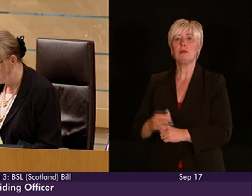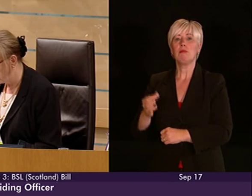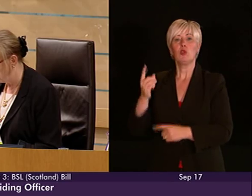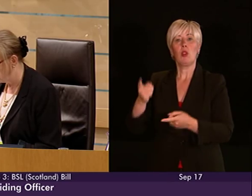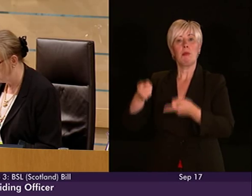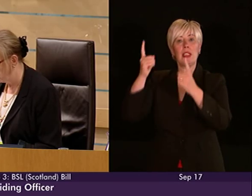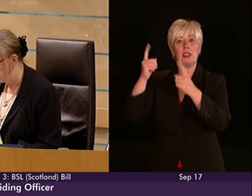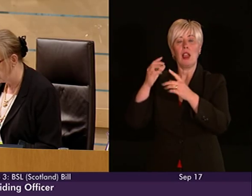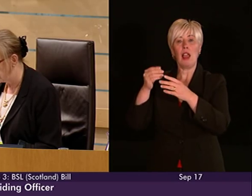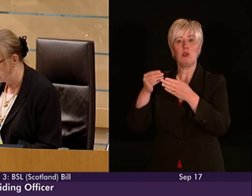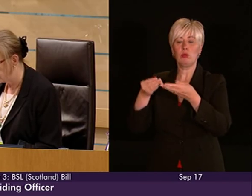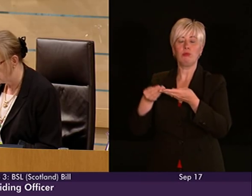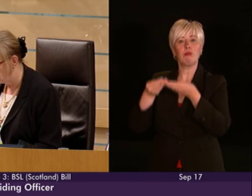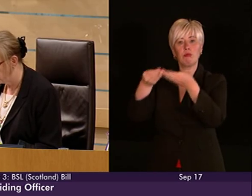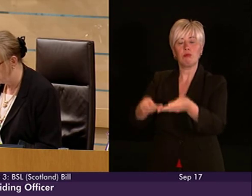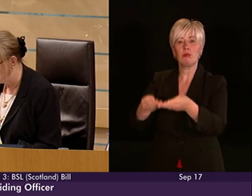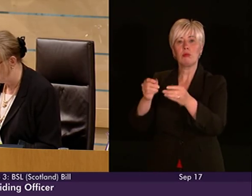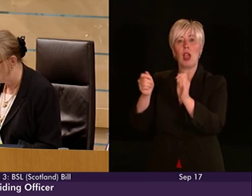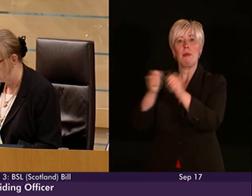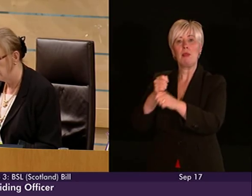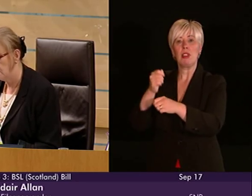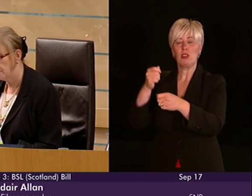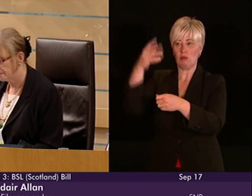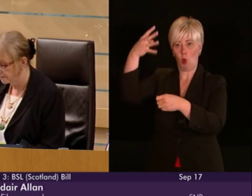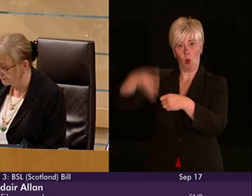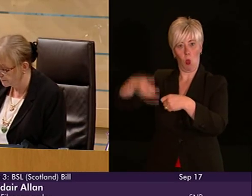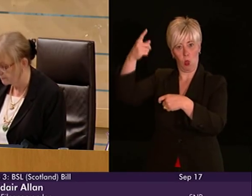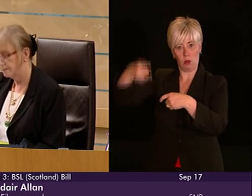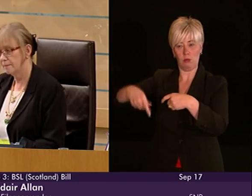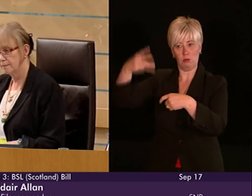move amendment 4 and to speak to all of the amendments in the group.